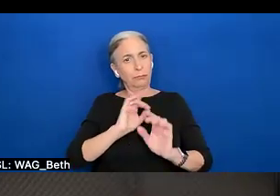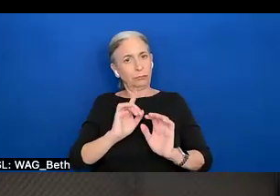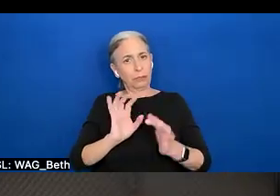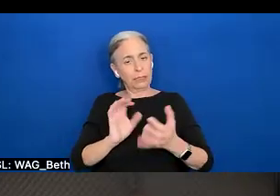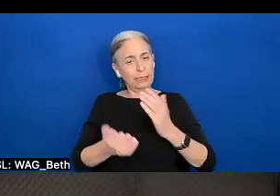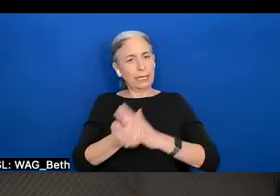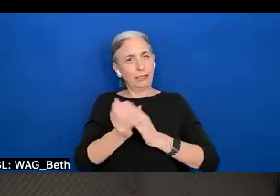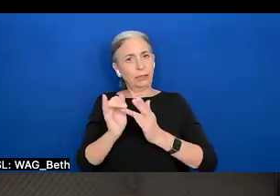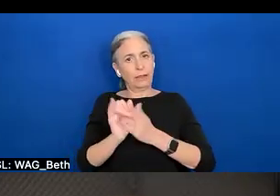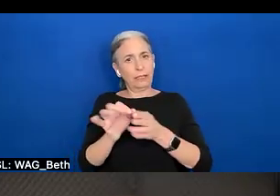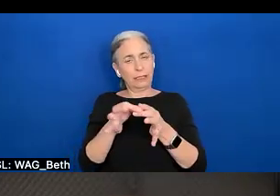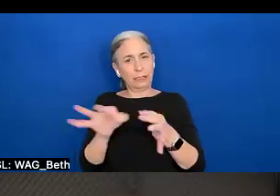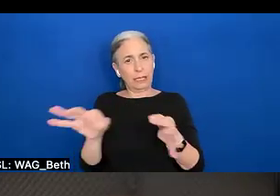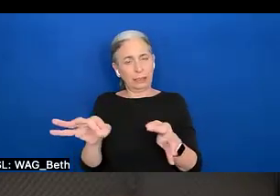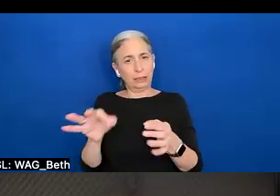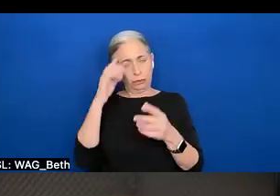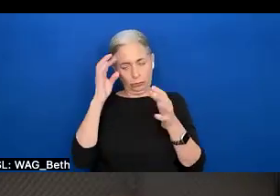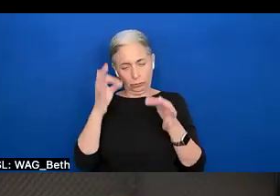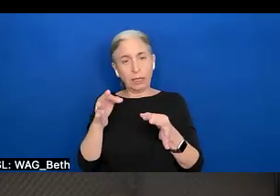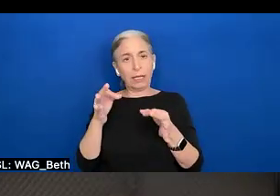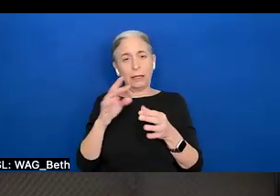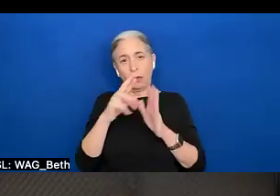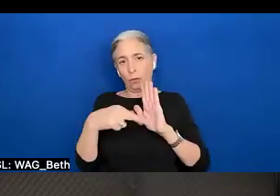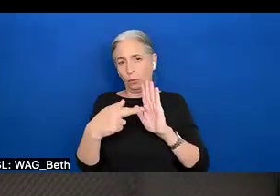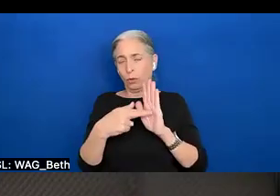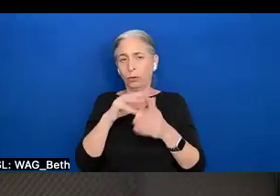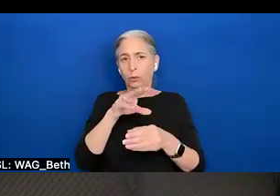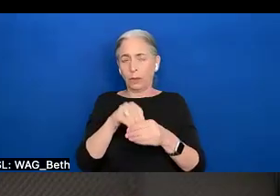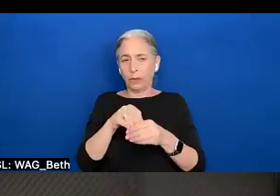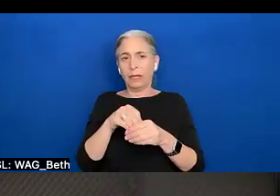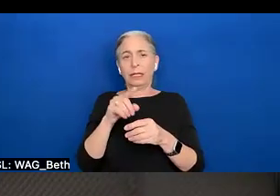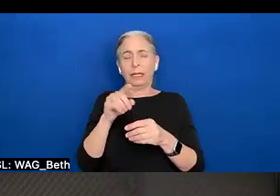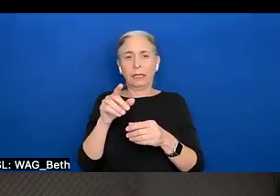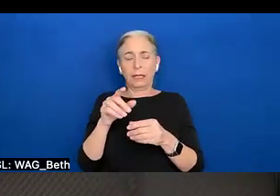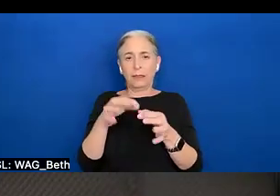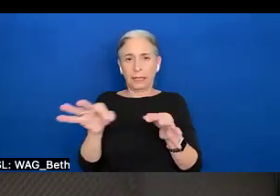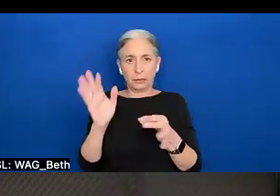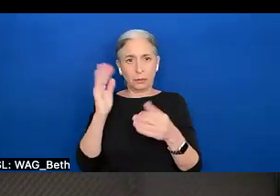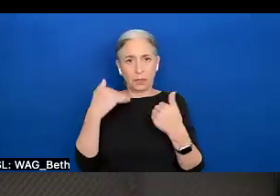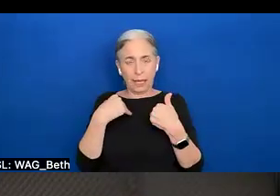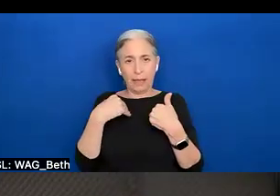the text to determine the role that the text will have in the PDF.